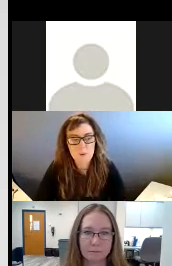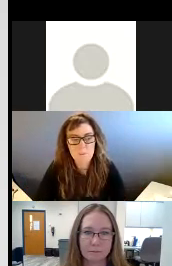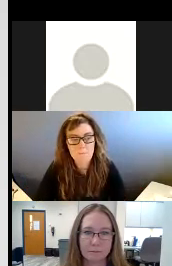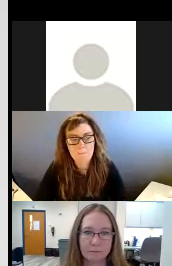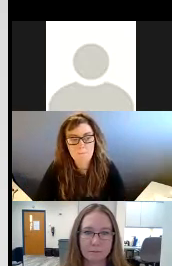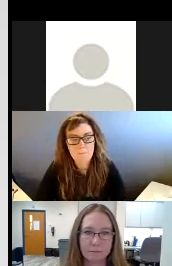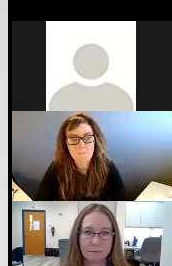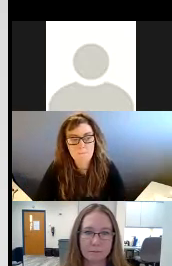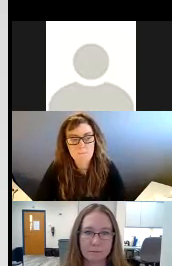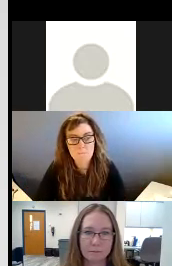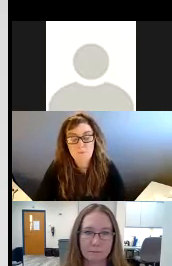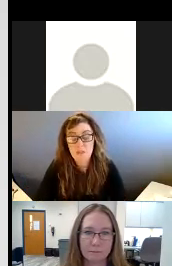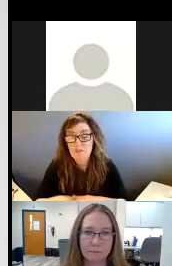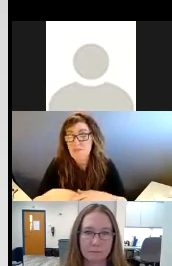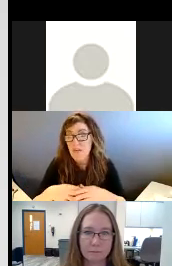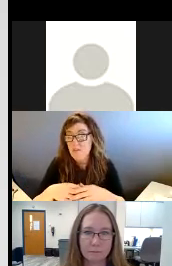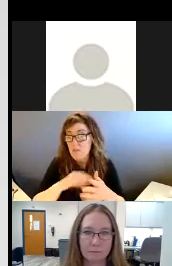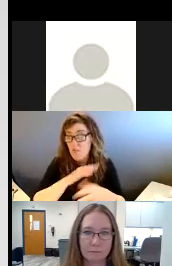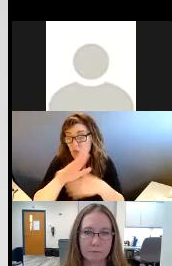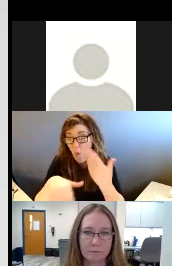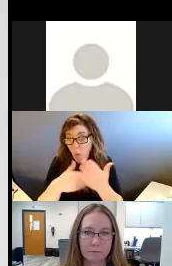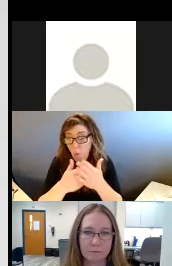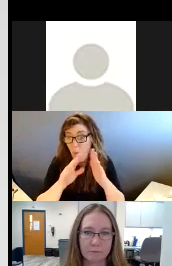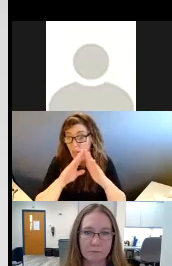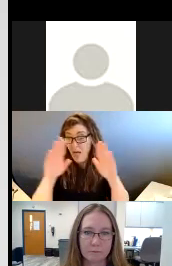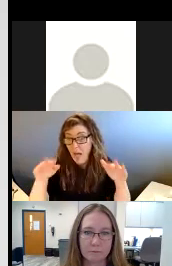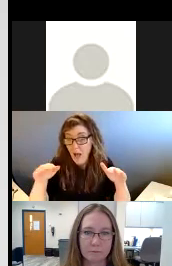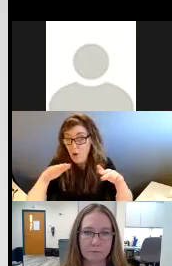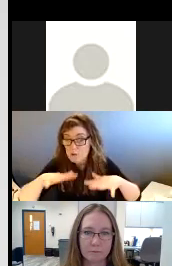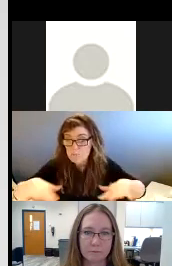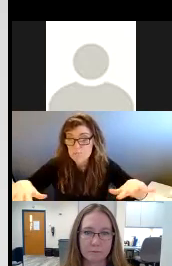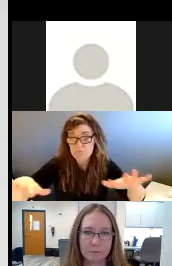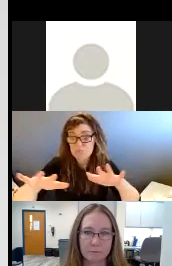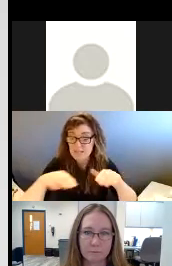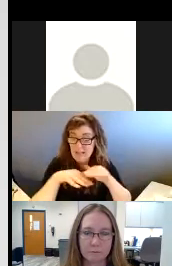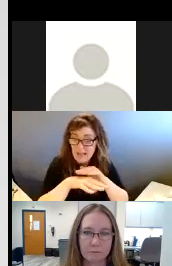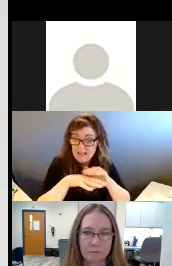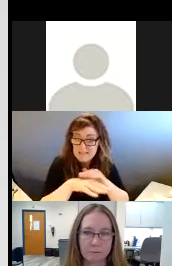HOME, WHAT OTHER AREAS? THE LAUNDRY THEY WANTED TO MAKE SURE WAS ACCESSIBLE